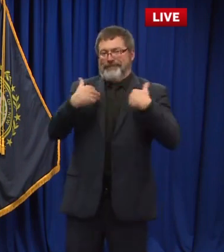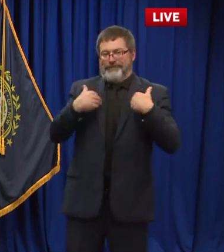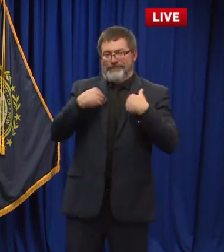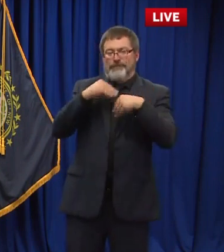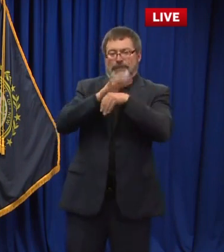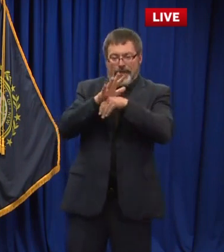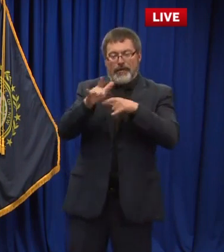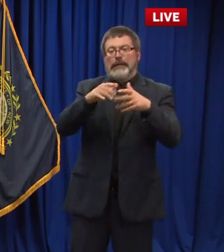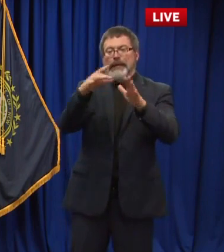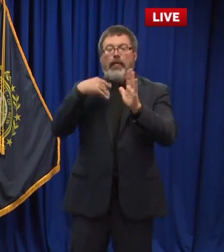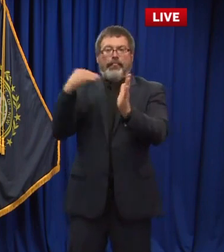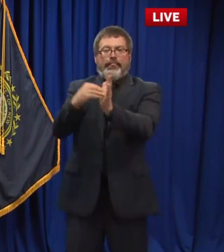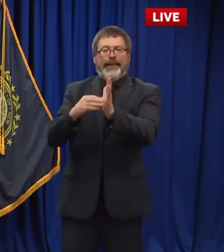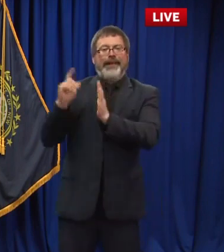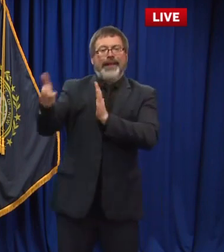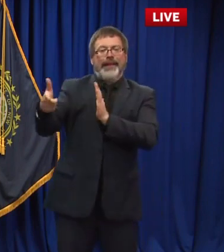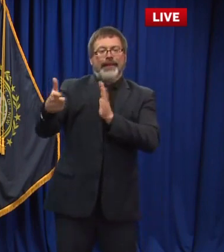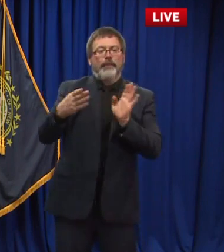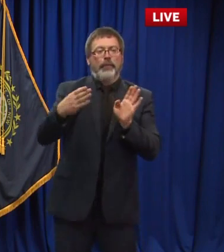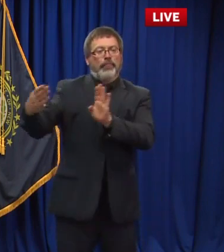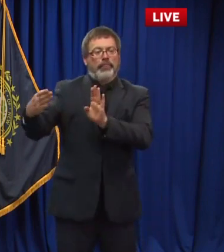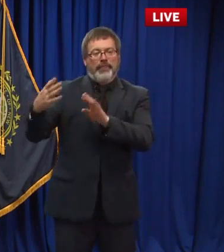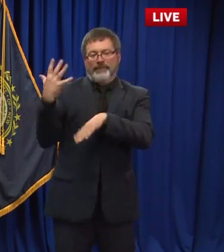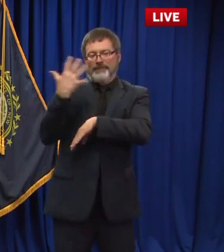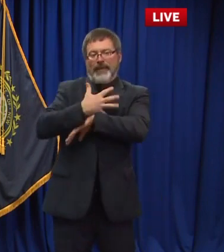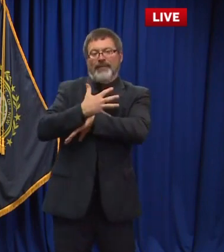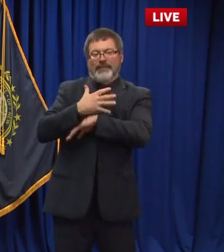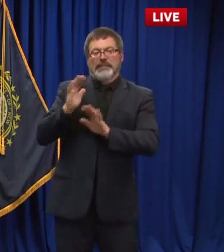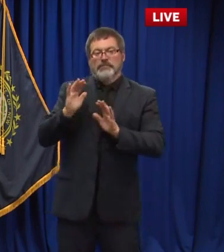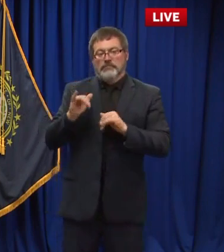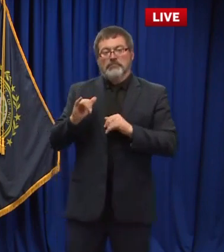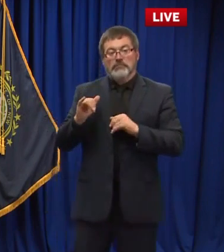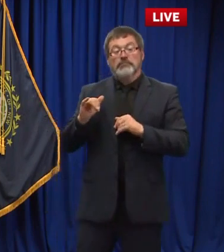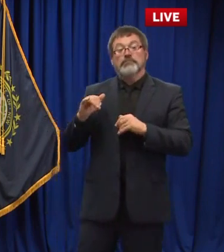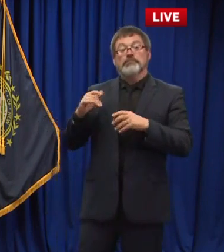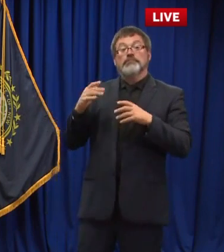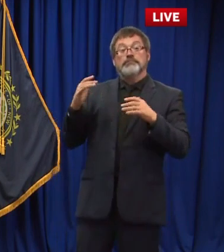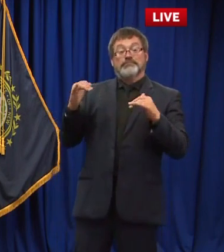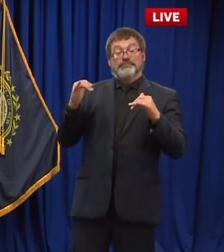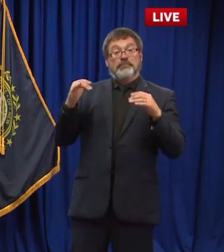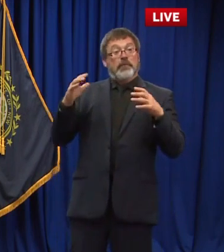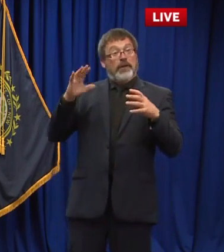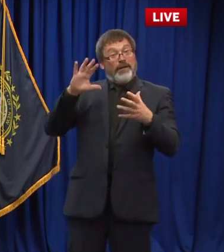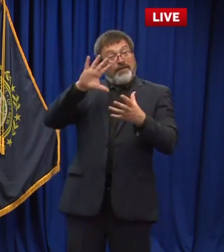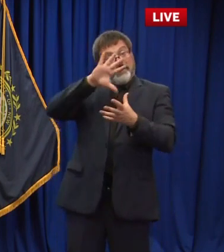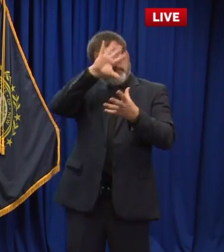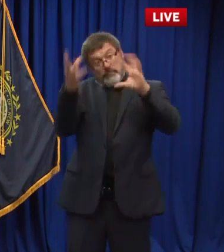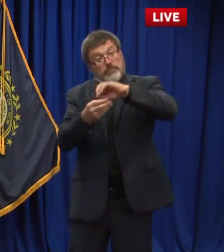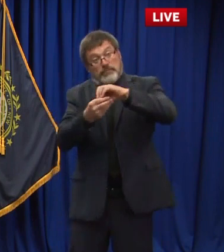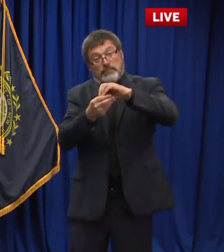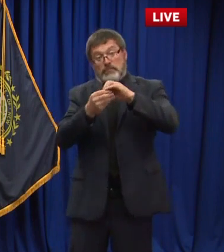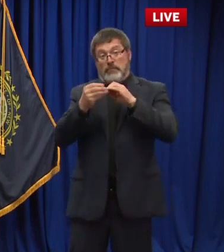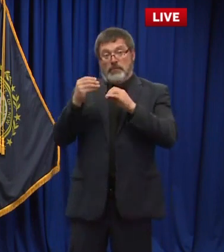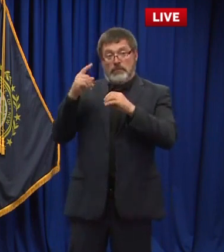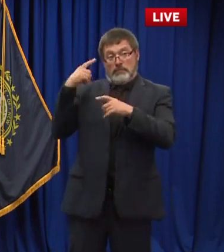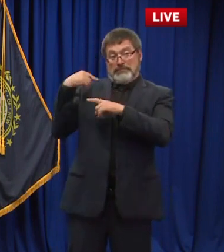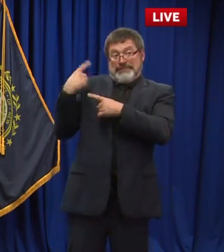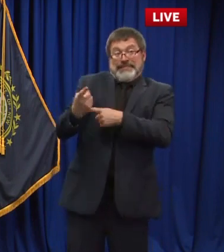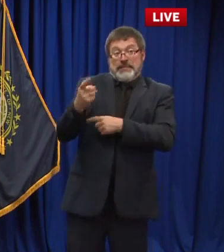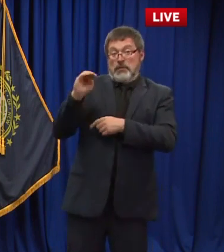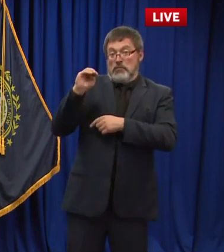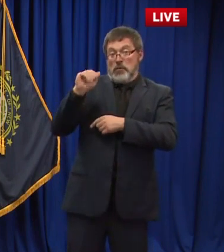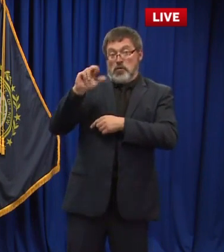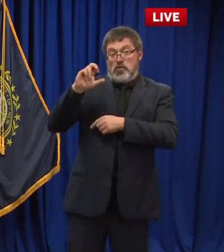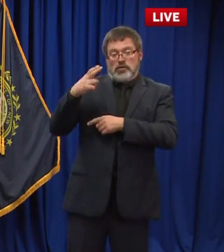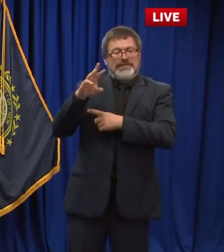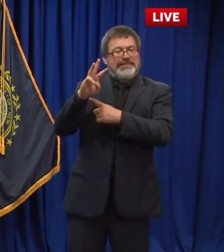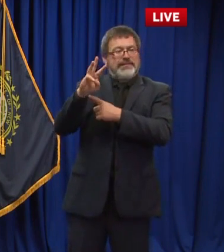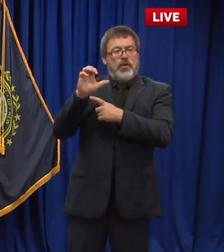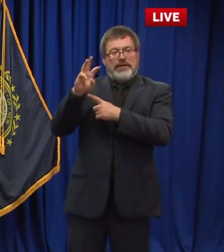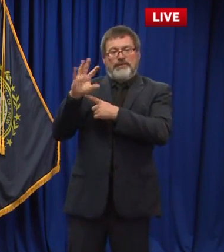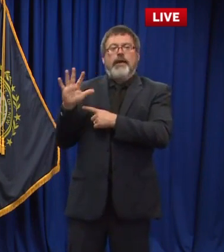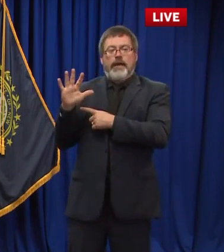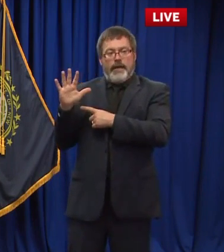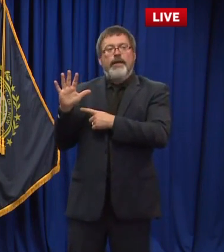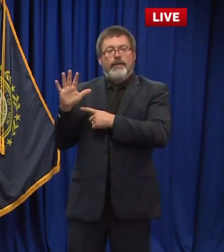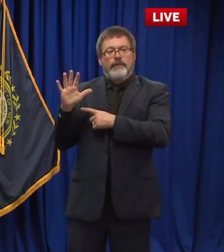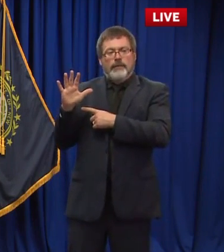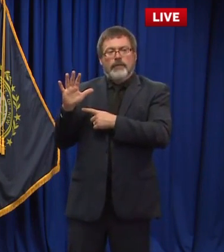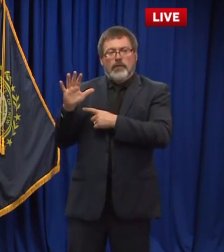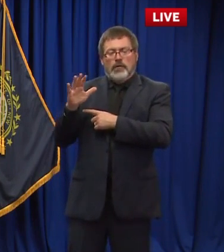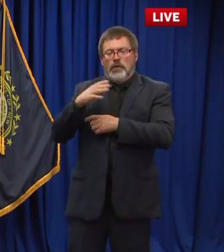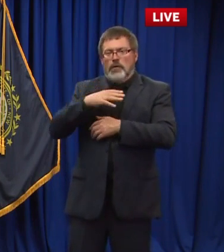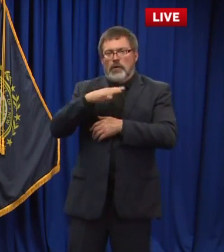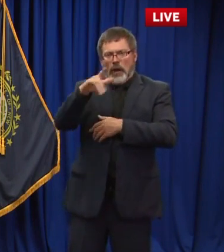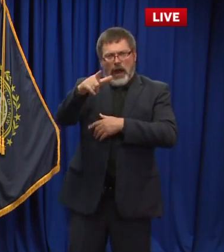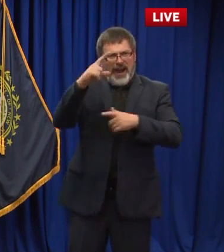THE NUMBERS WE ARE UPDATING TODAY, 665 PEOPLE, WITH CONFIRMED HOSPITALIZATIONS, AT SOME POINT THAT IS UPDATING THE NUMBERS AND DOING DATA CLEANING AND UPDATING THE QUALITY OF OUR